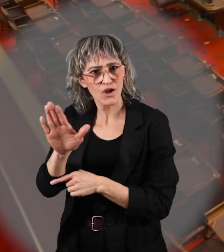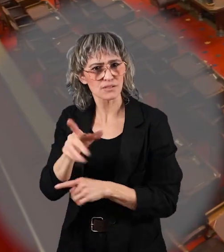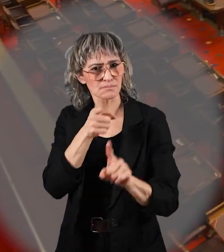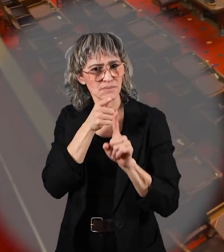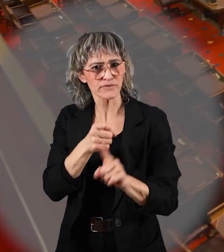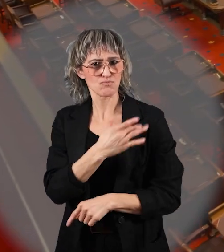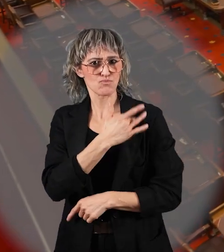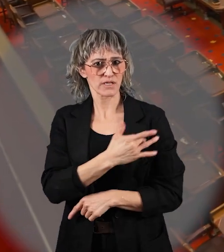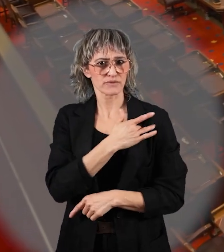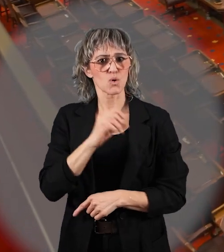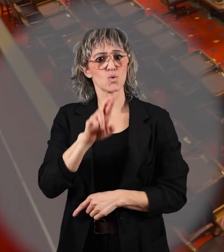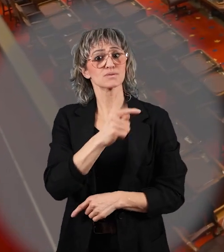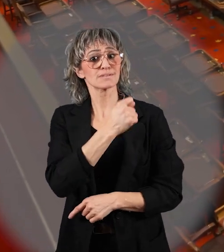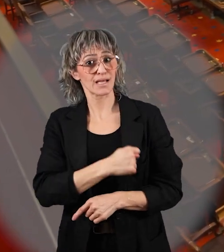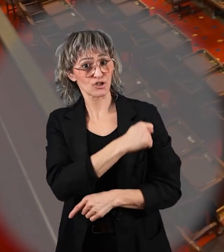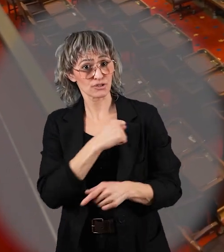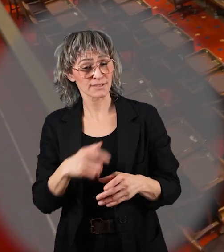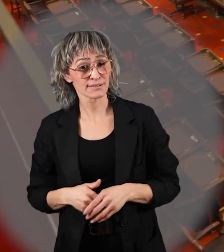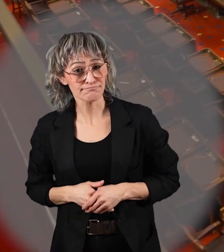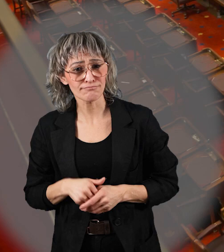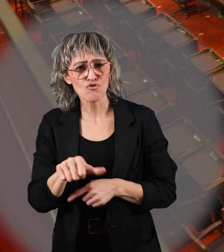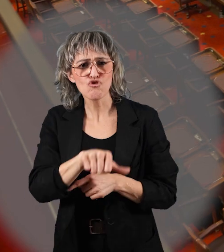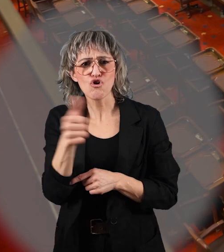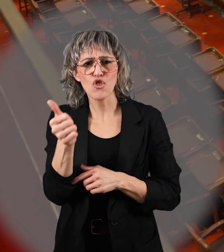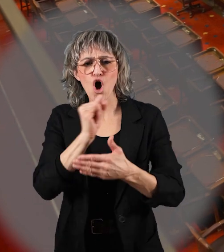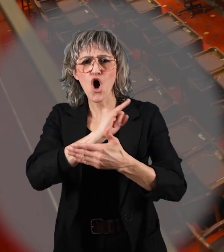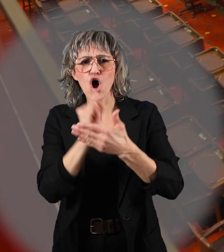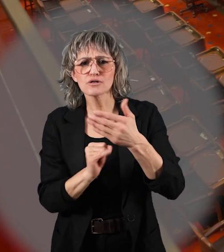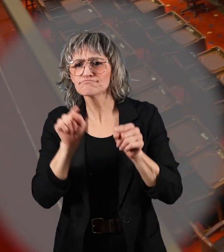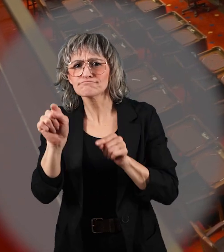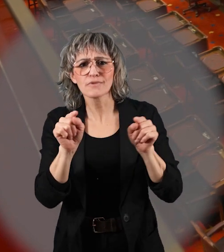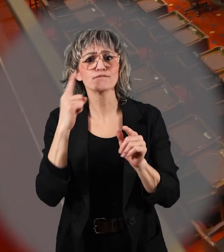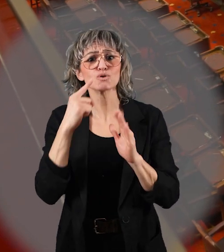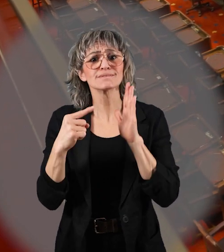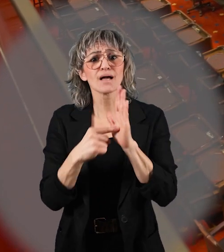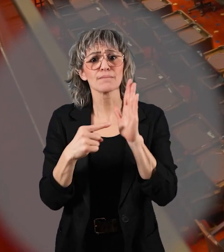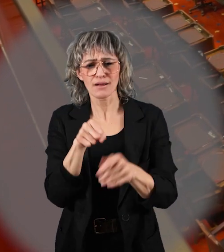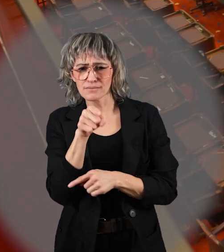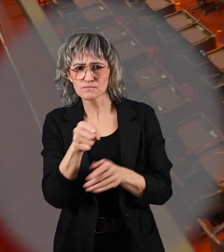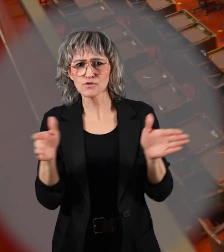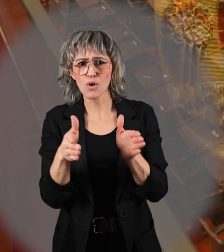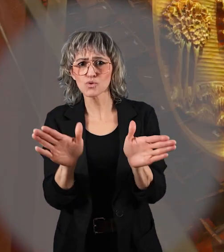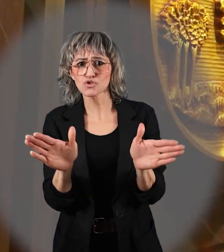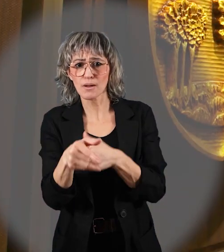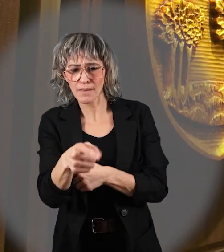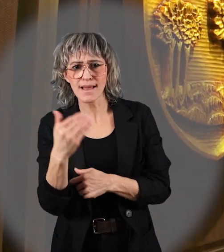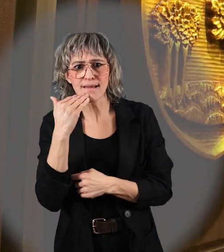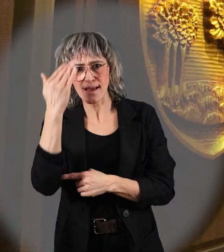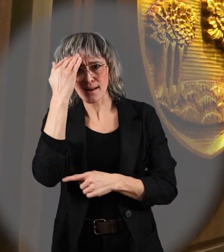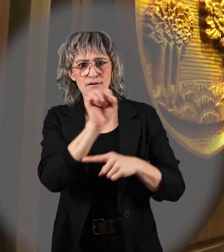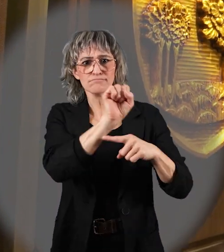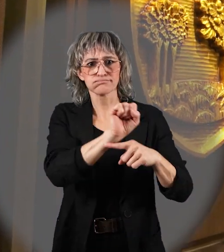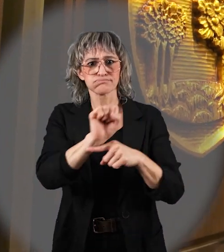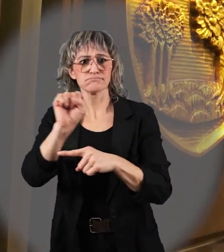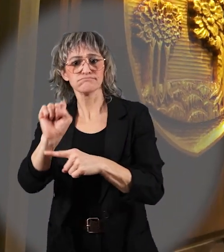The walls of the Chamber are lined with larger gold shields. These symbols remind us that senators